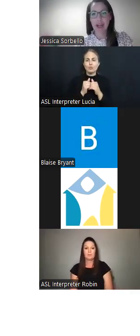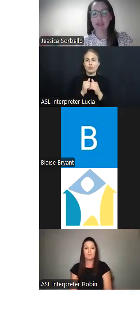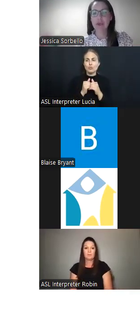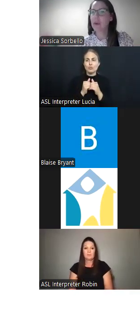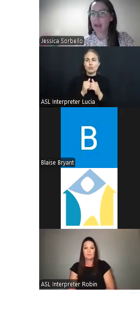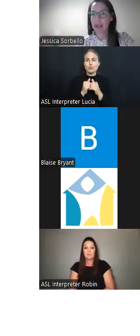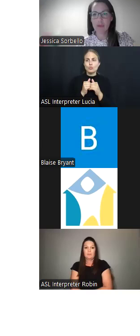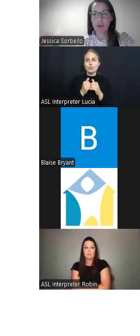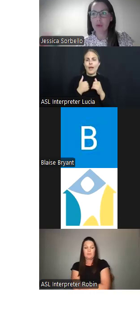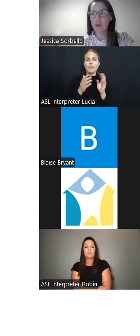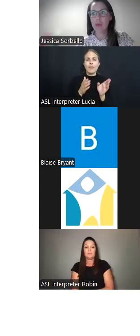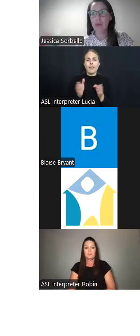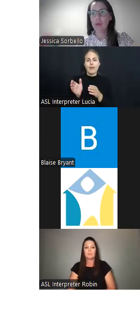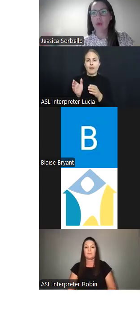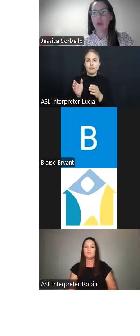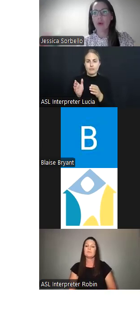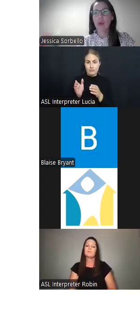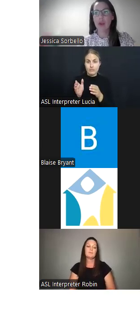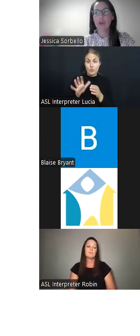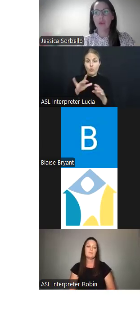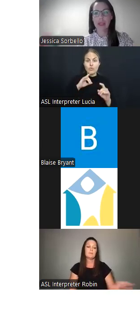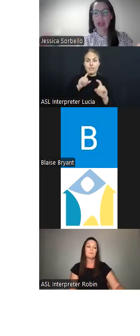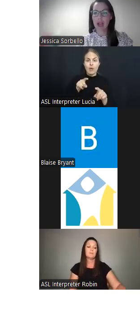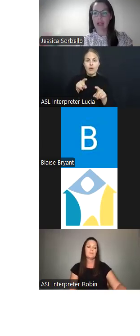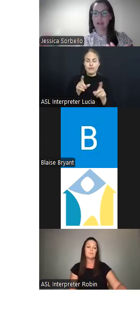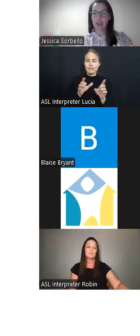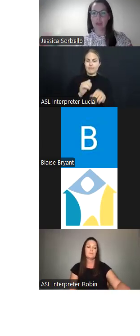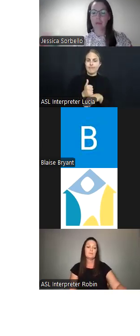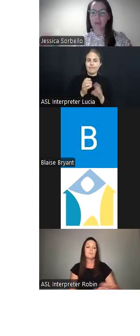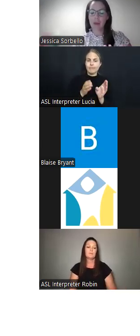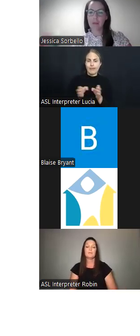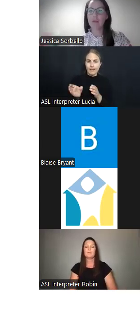conversations and again, no fault to anybody, the reality